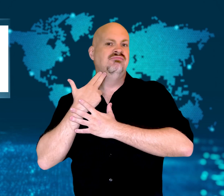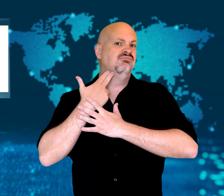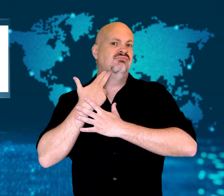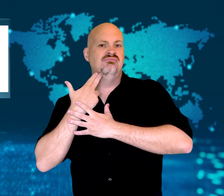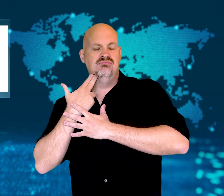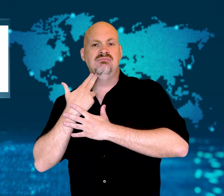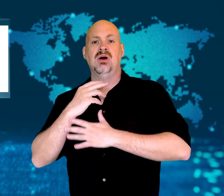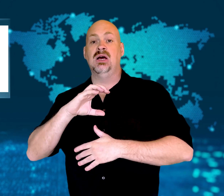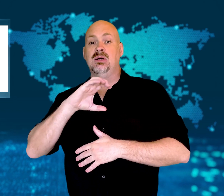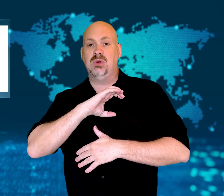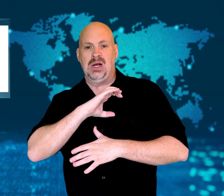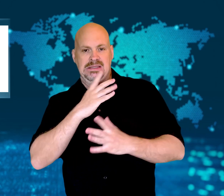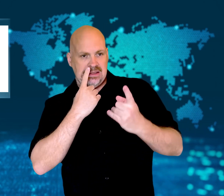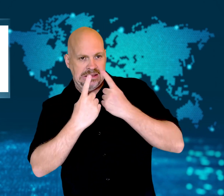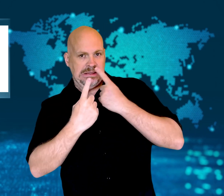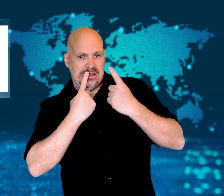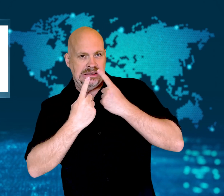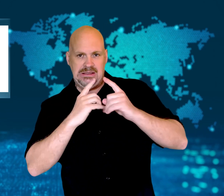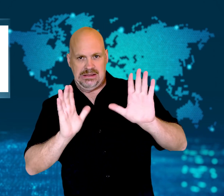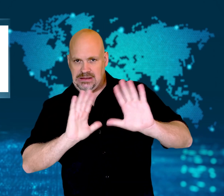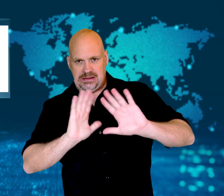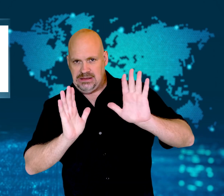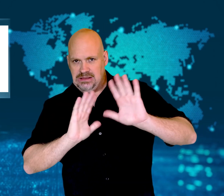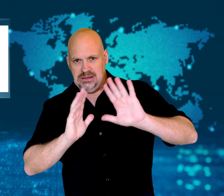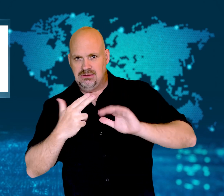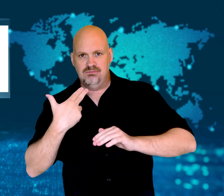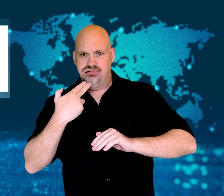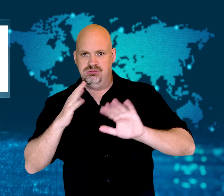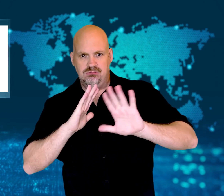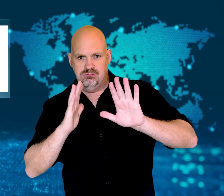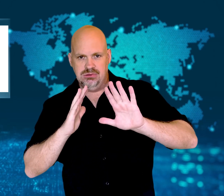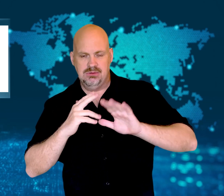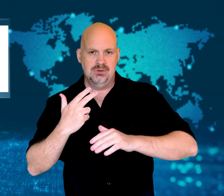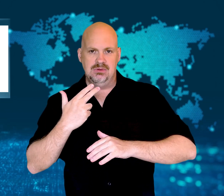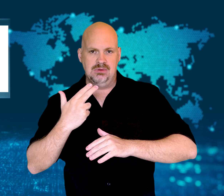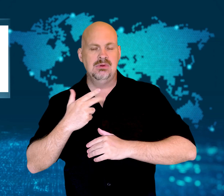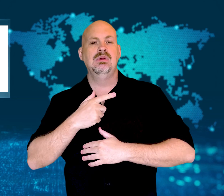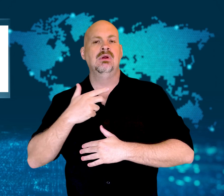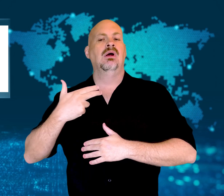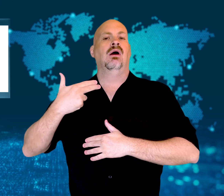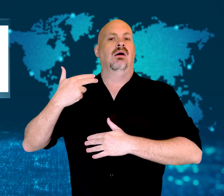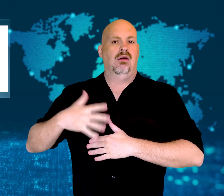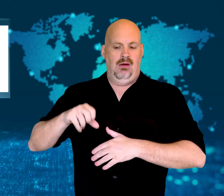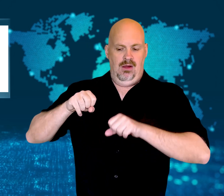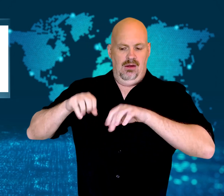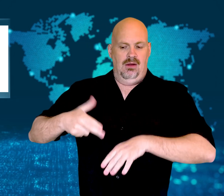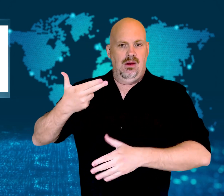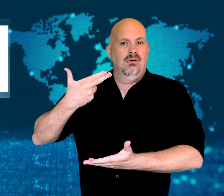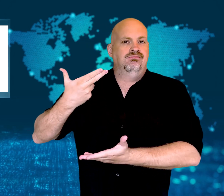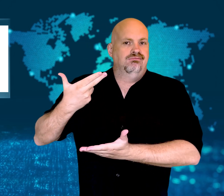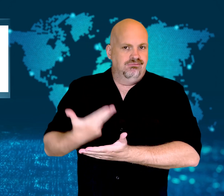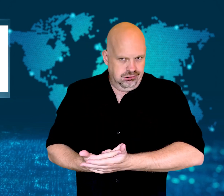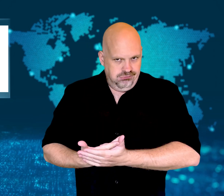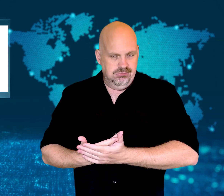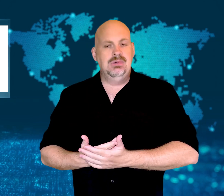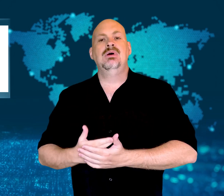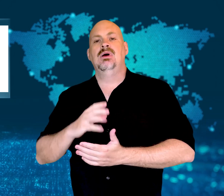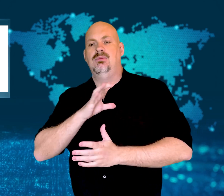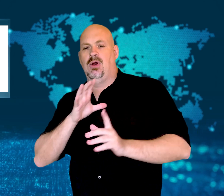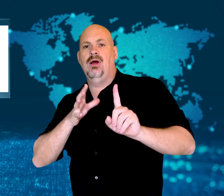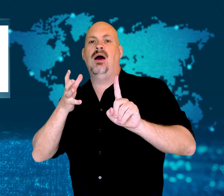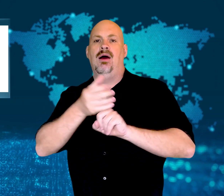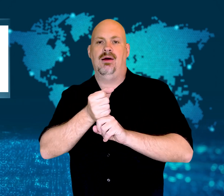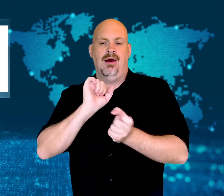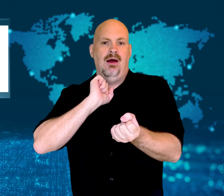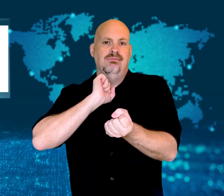Police talked him into dropping the gun and then arrested him.